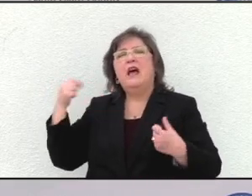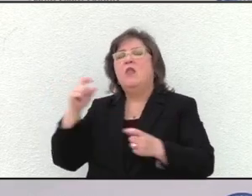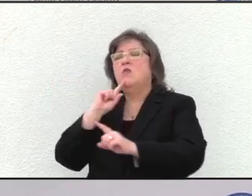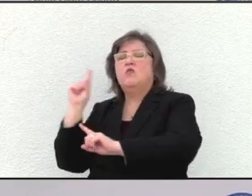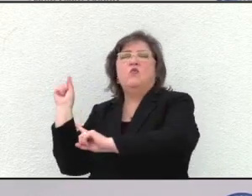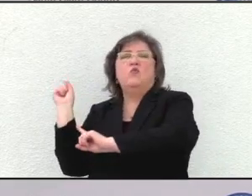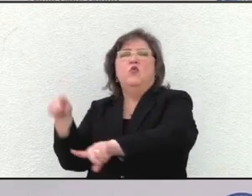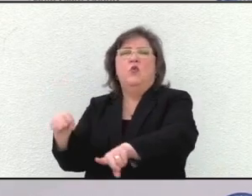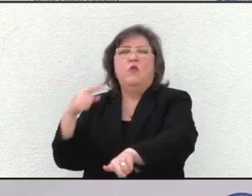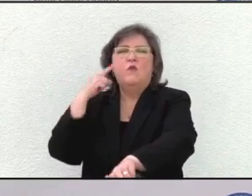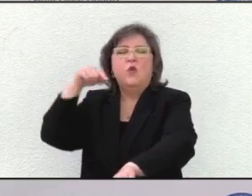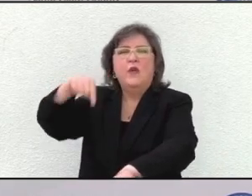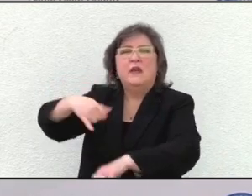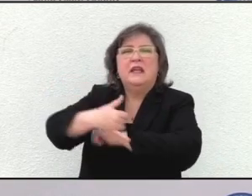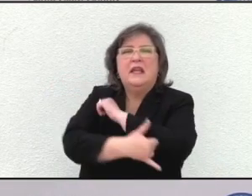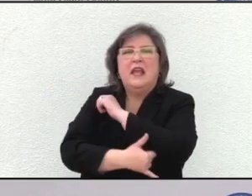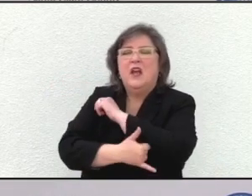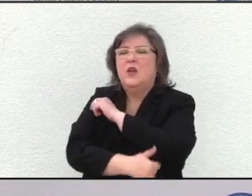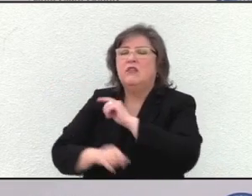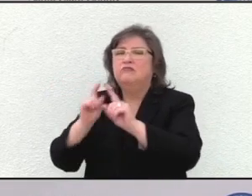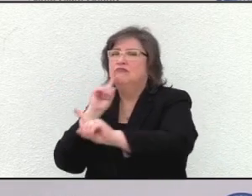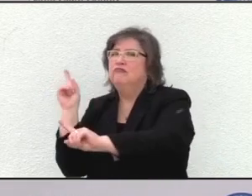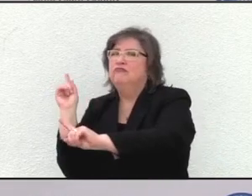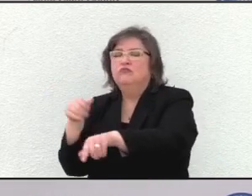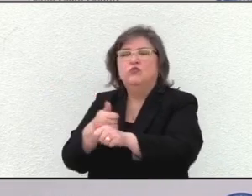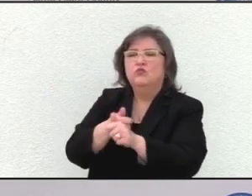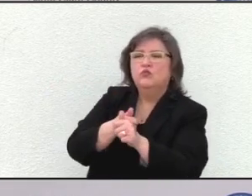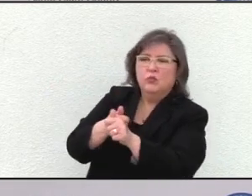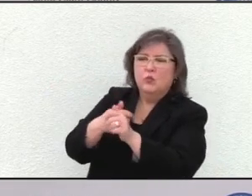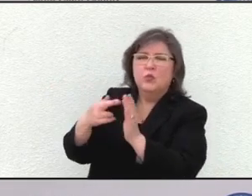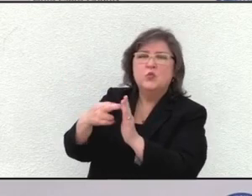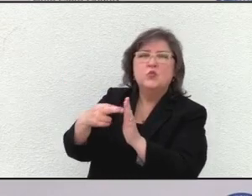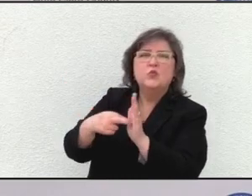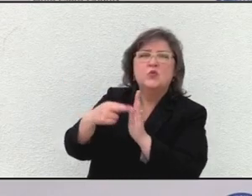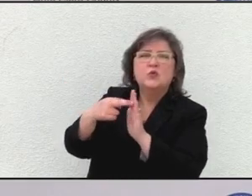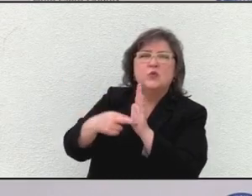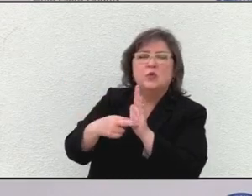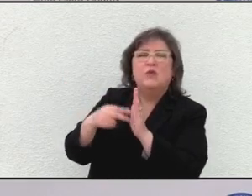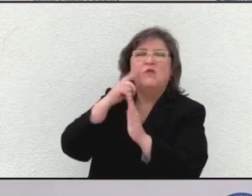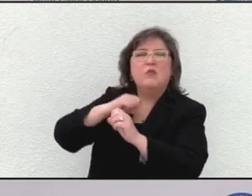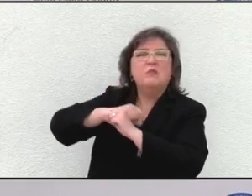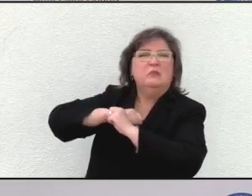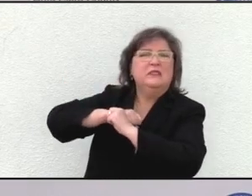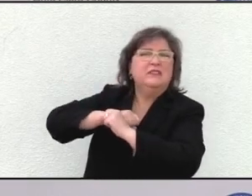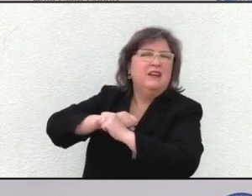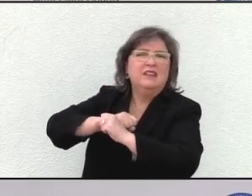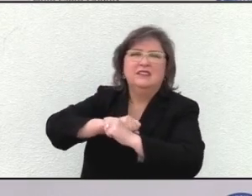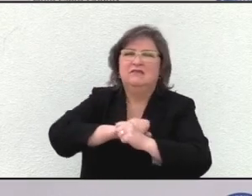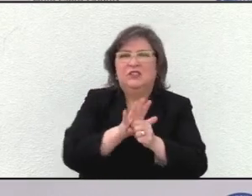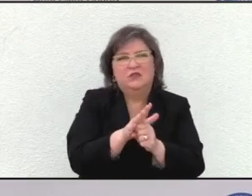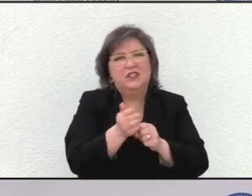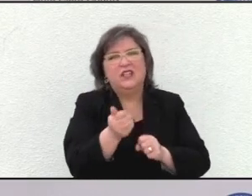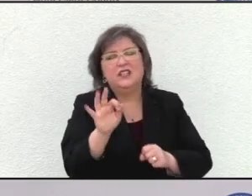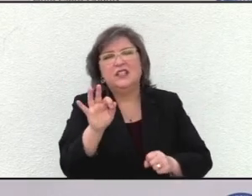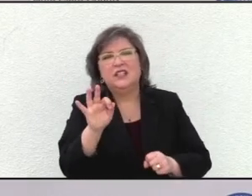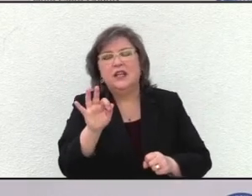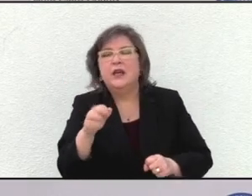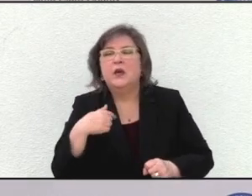to protect the public from COVID-19. On March 9, 2020, our county had recorded 43 cases